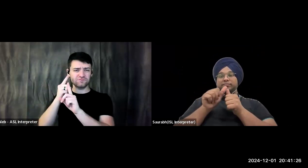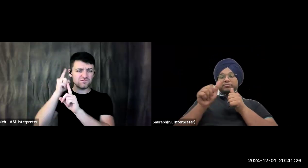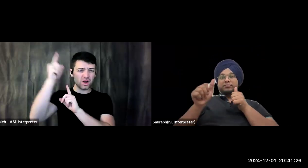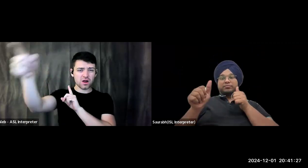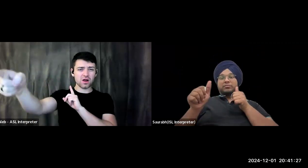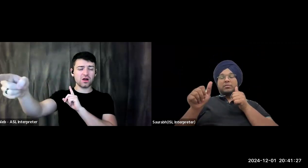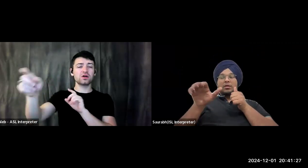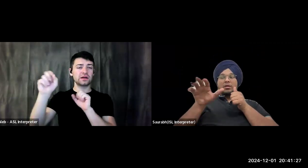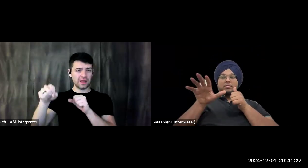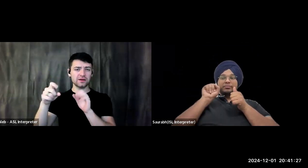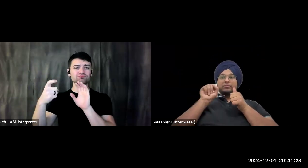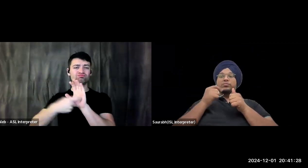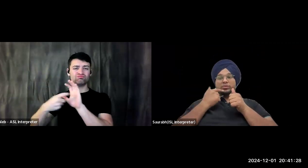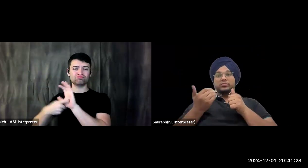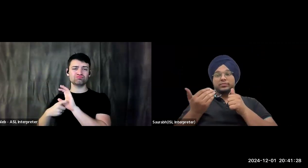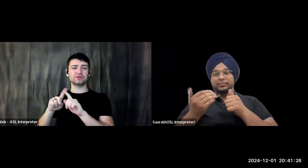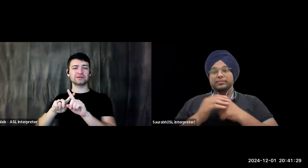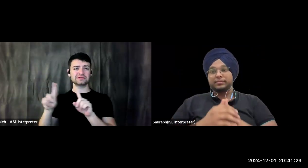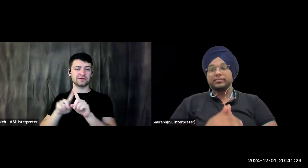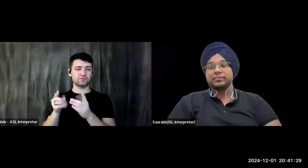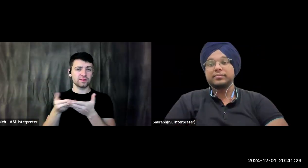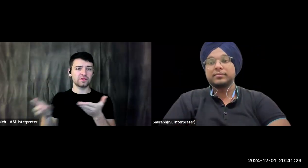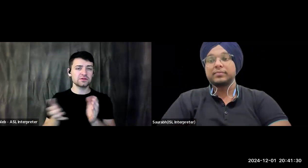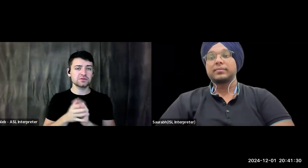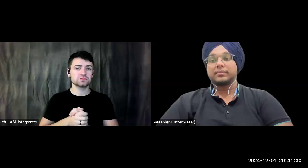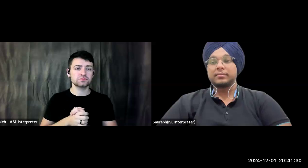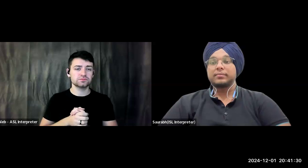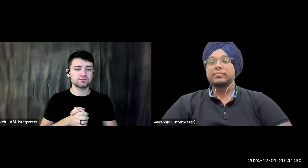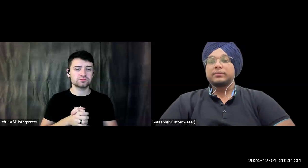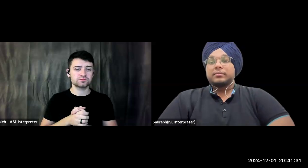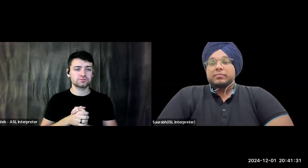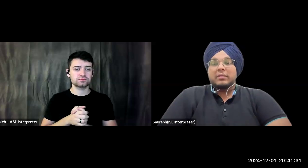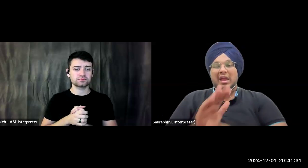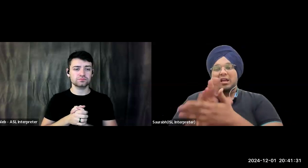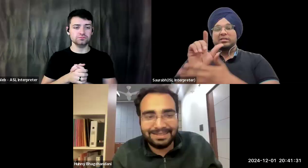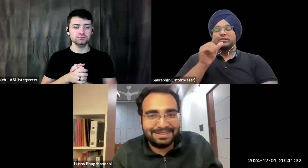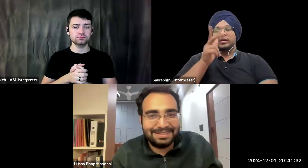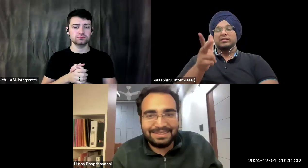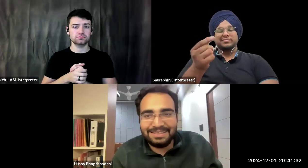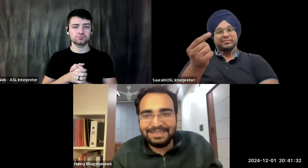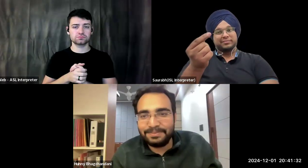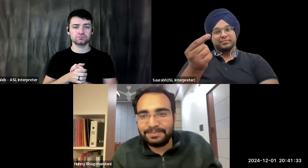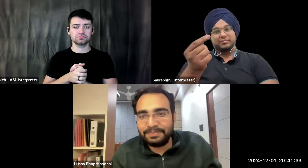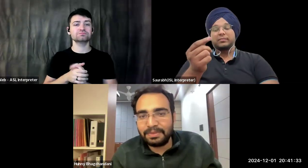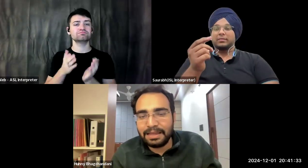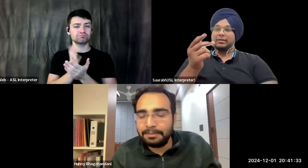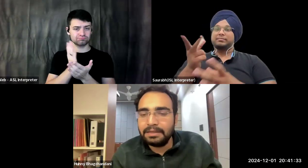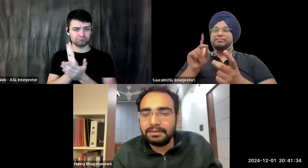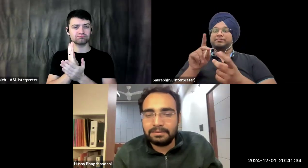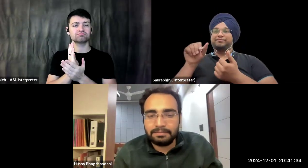identify objects. Yes, guys. All right. So… Okay, he's back.